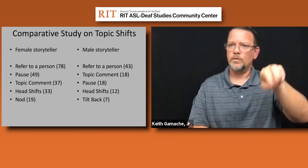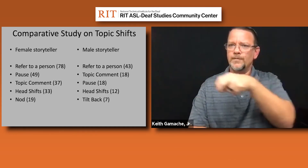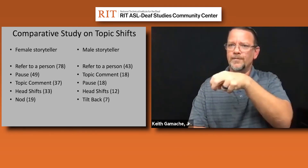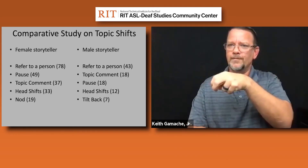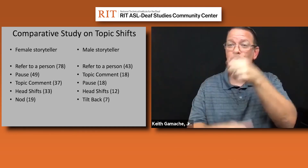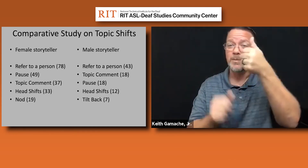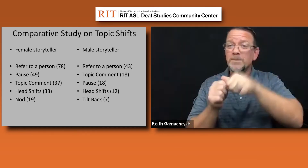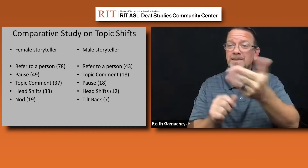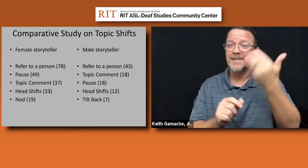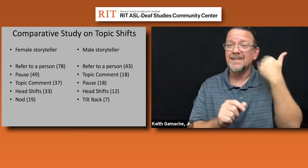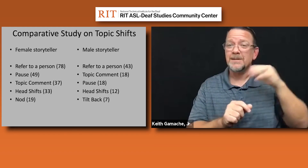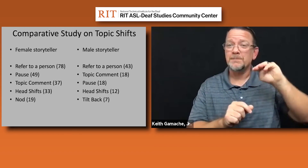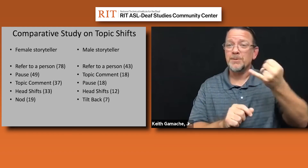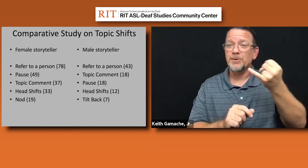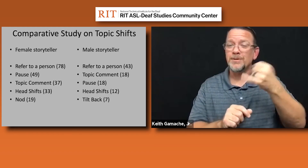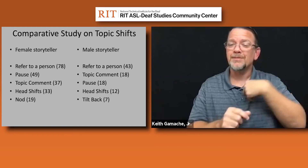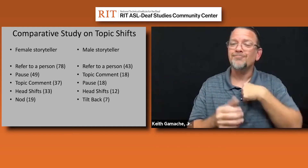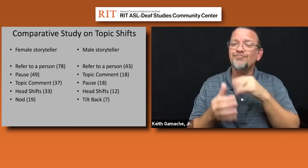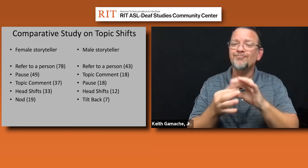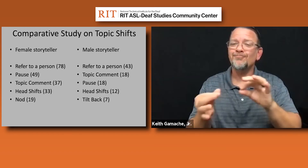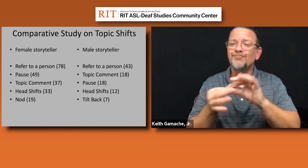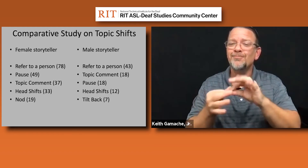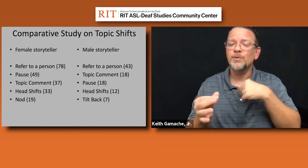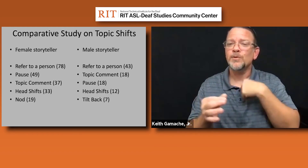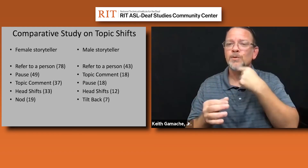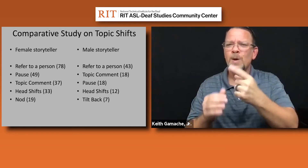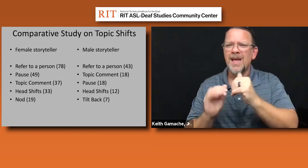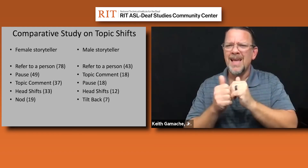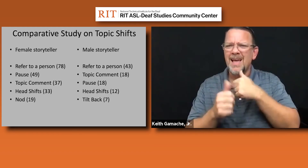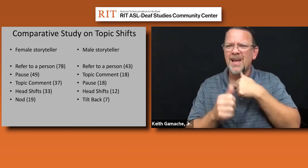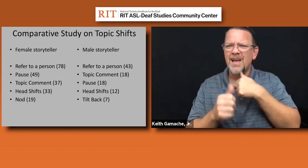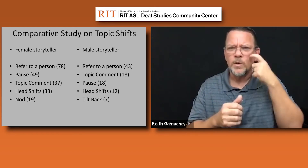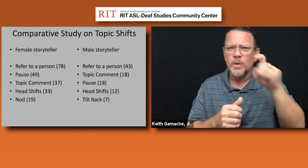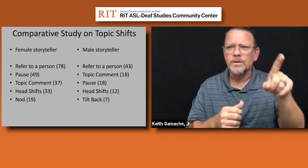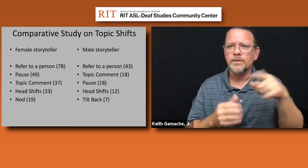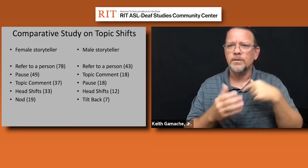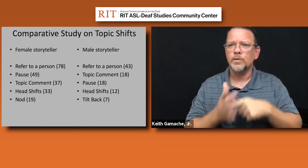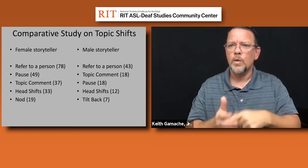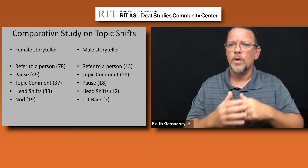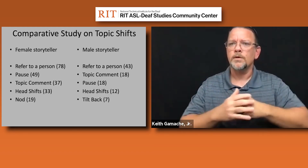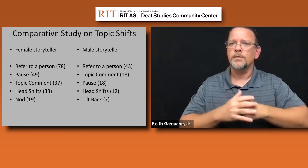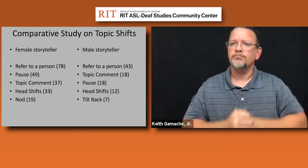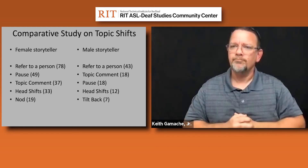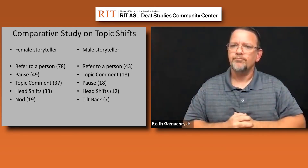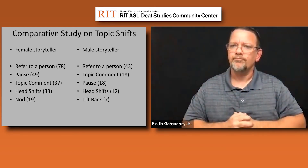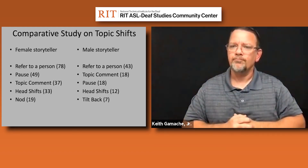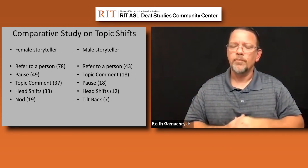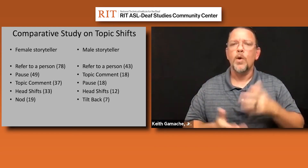They were curious as to how they shifted topics. If you remember, M.J. was talking about rest breaks--